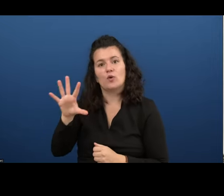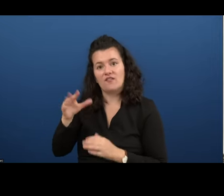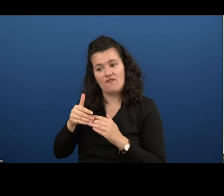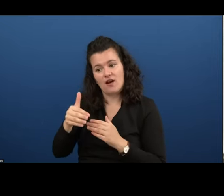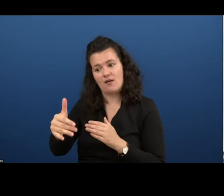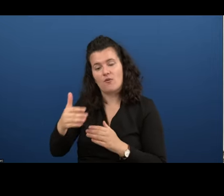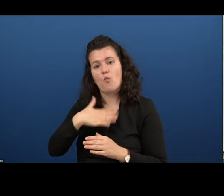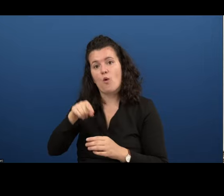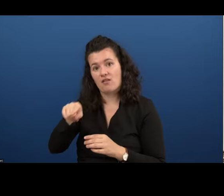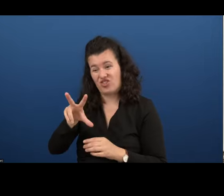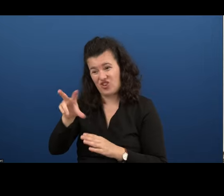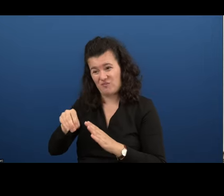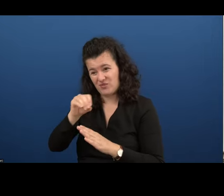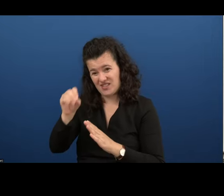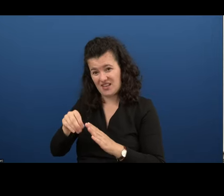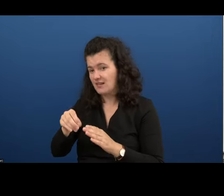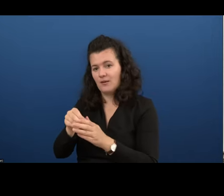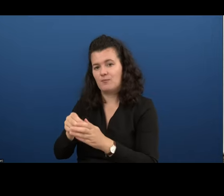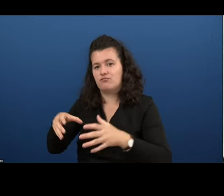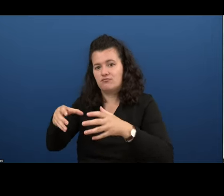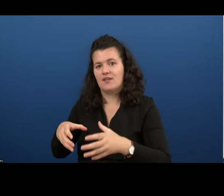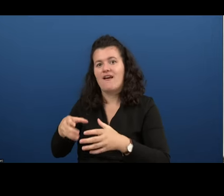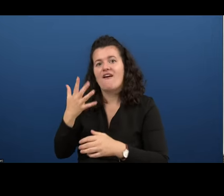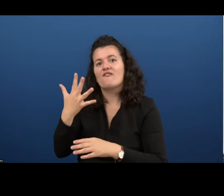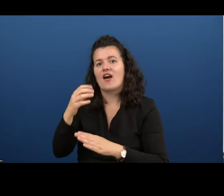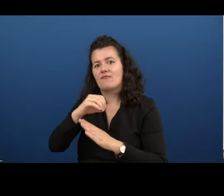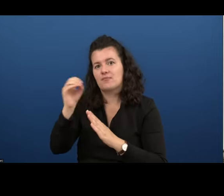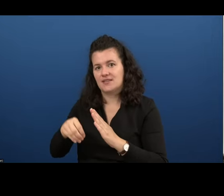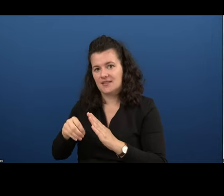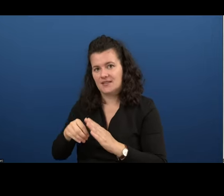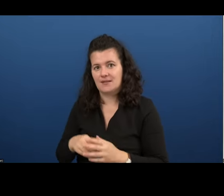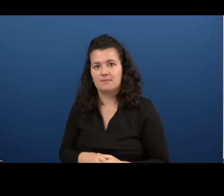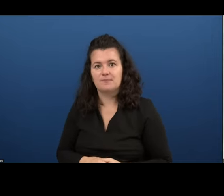grow to 5%. 12:07:04 My final piece is what we've also